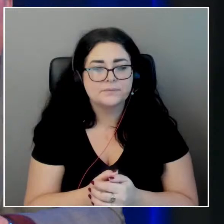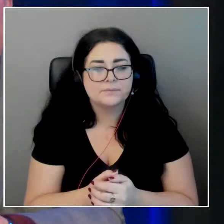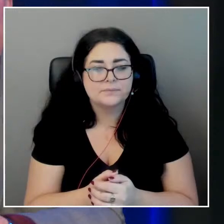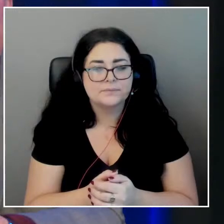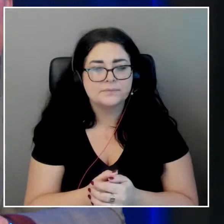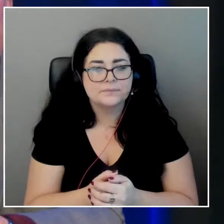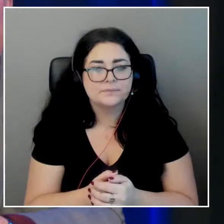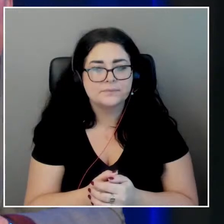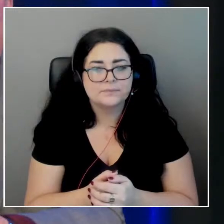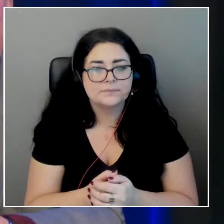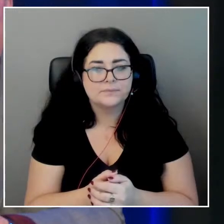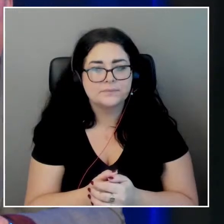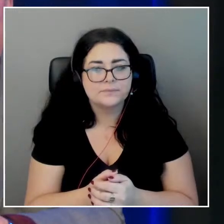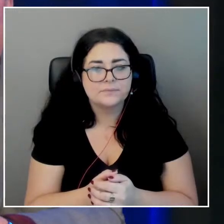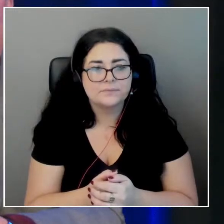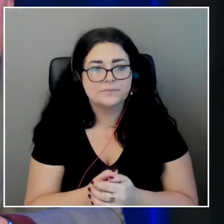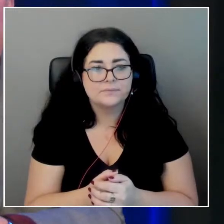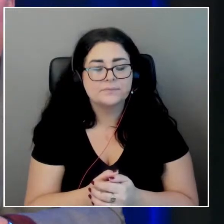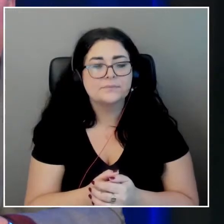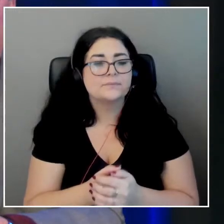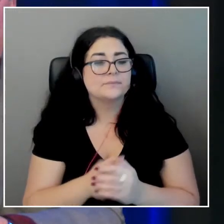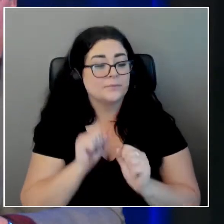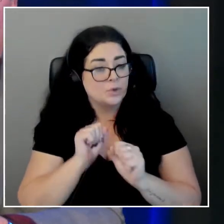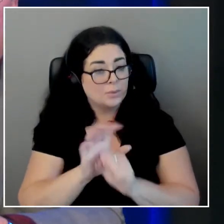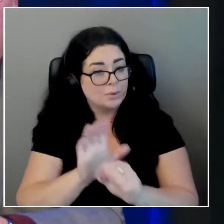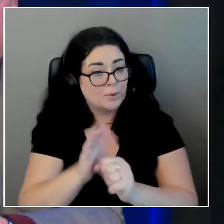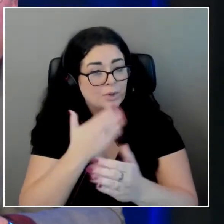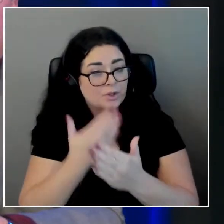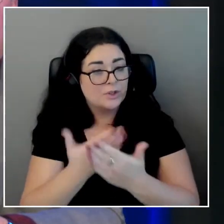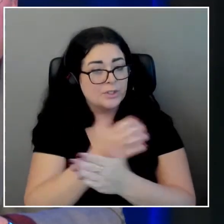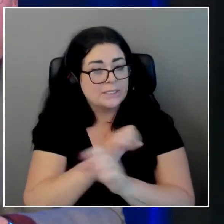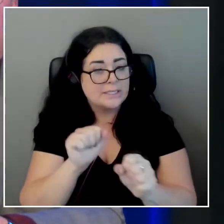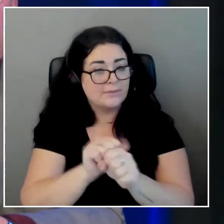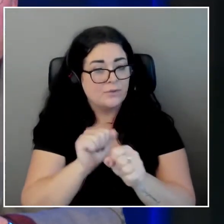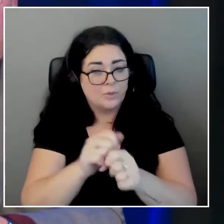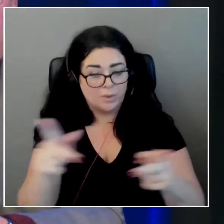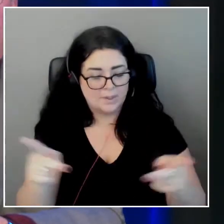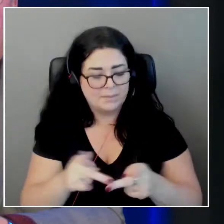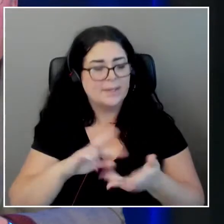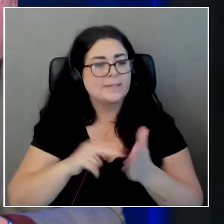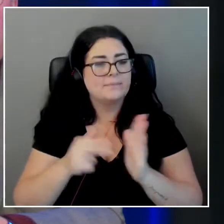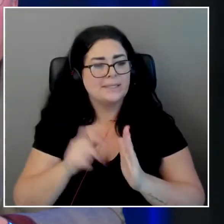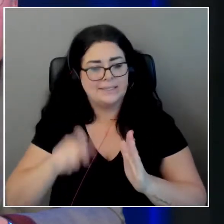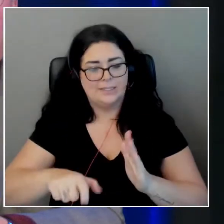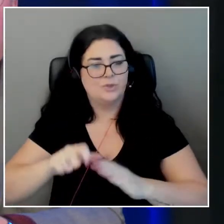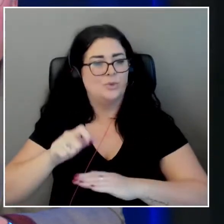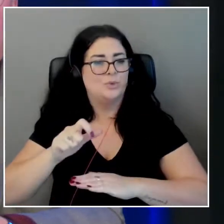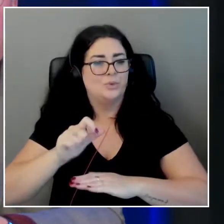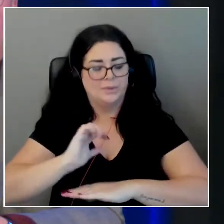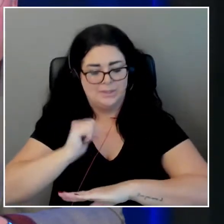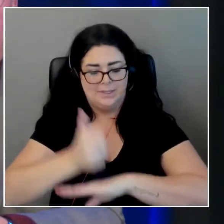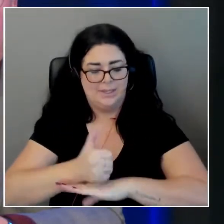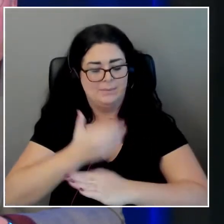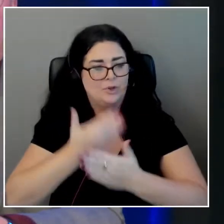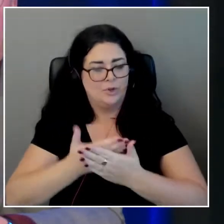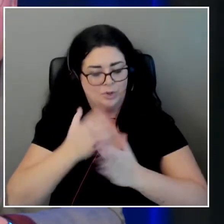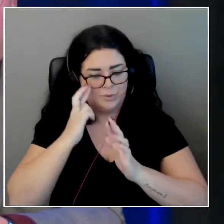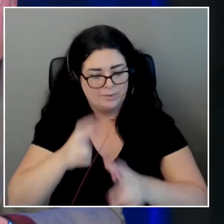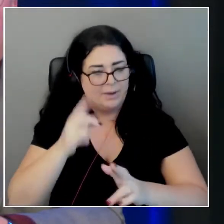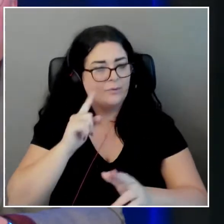Promoting a safe workplace means creating an environment that is respectful of our employees' physical and psychological health.